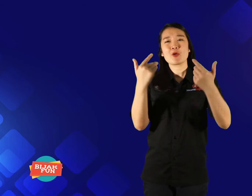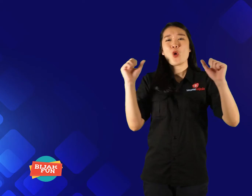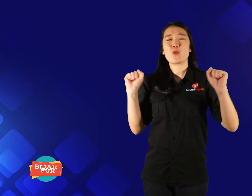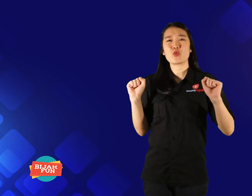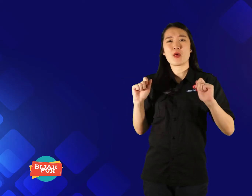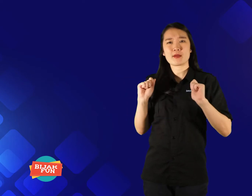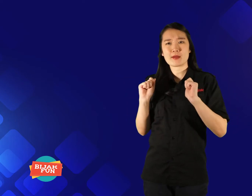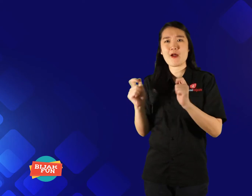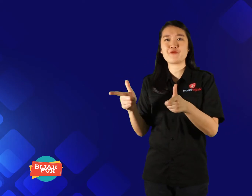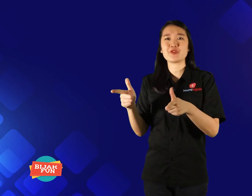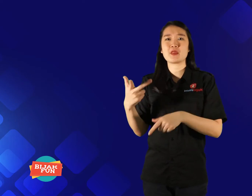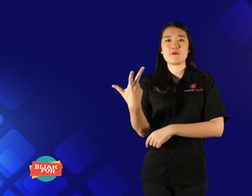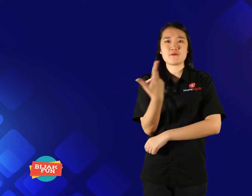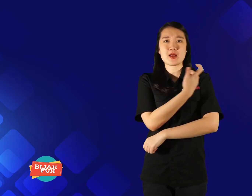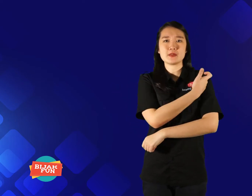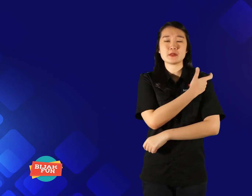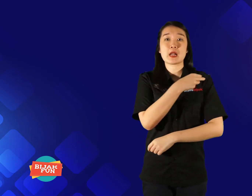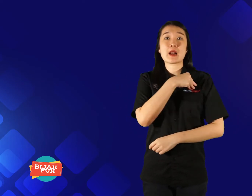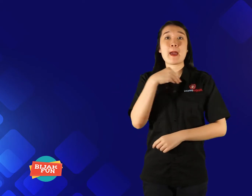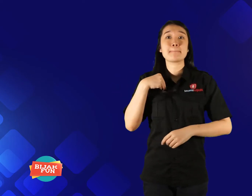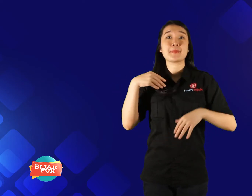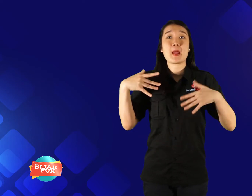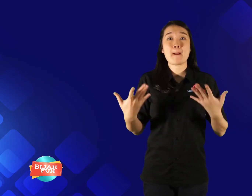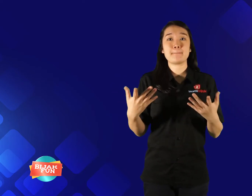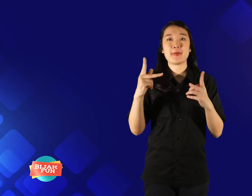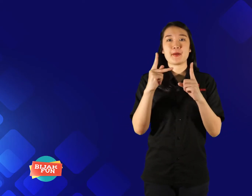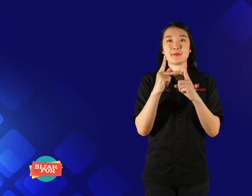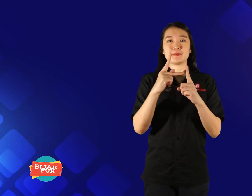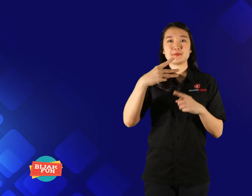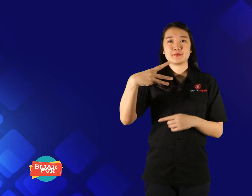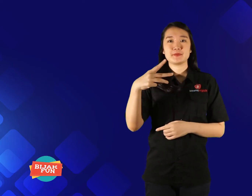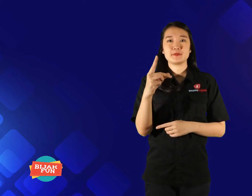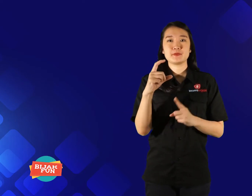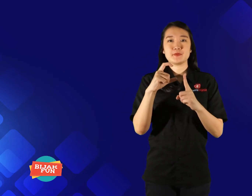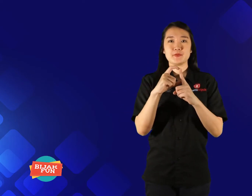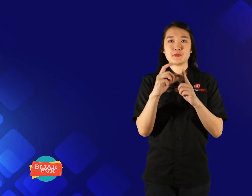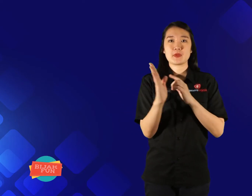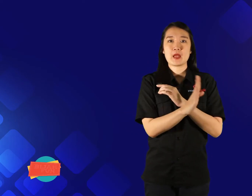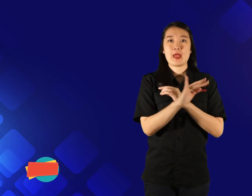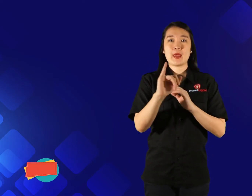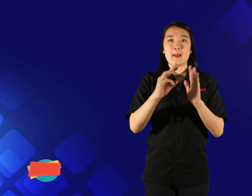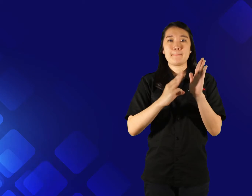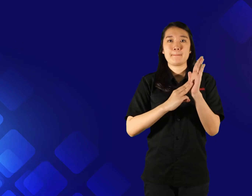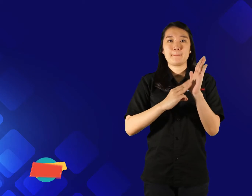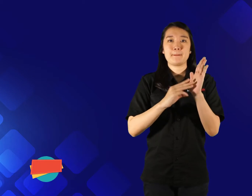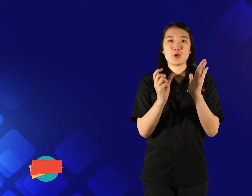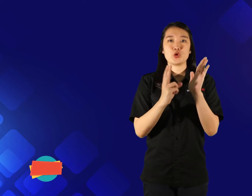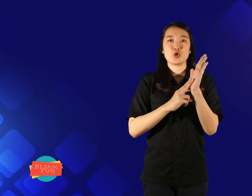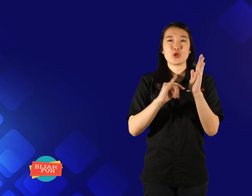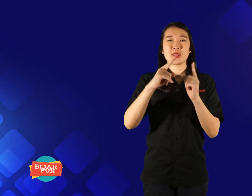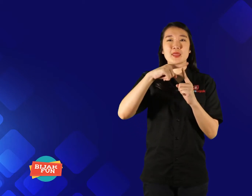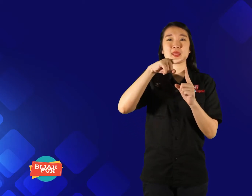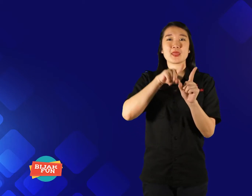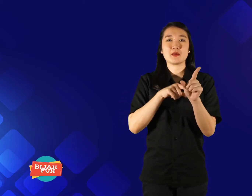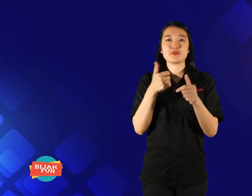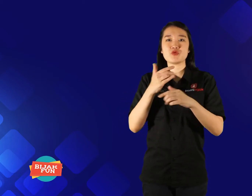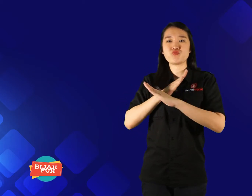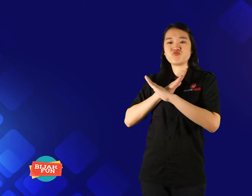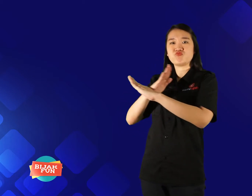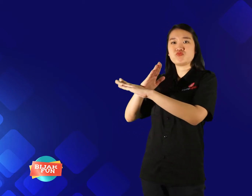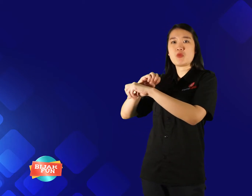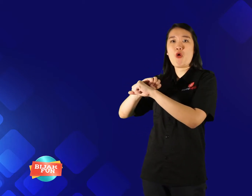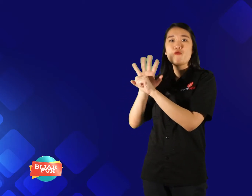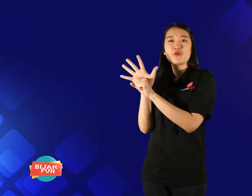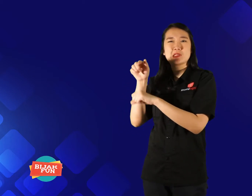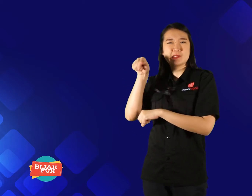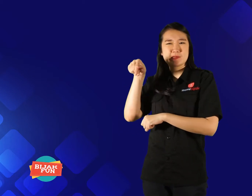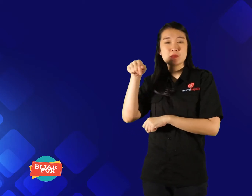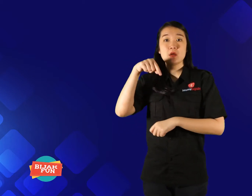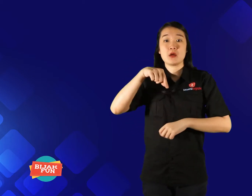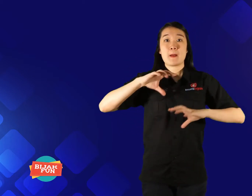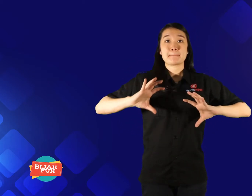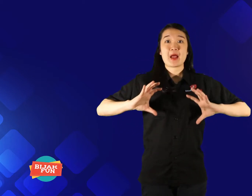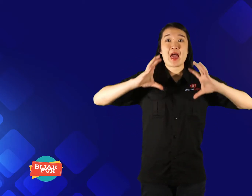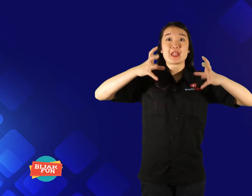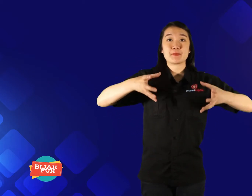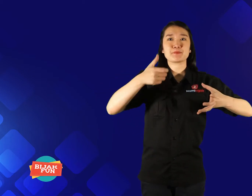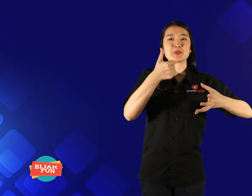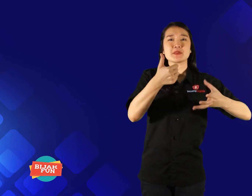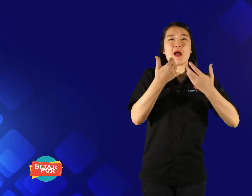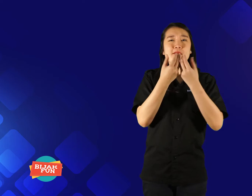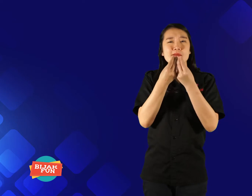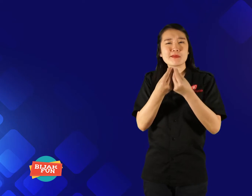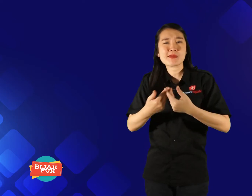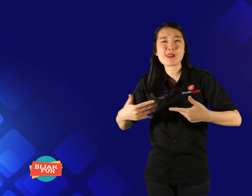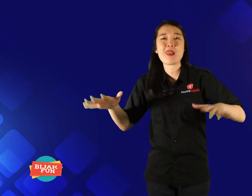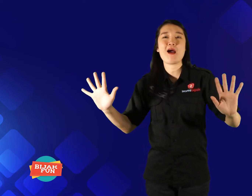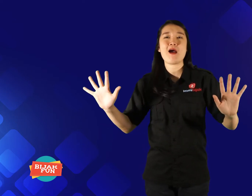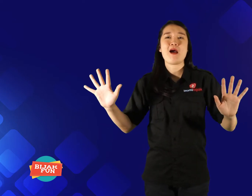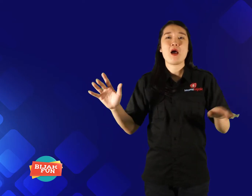Let's hunt for the formation of herd immunity To prevent covid, pandemic can disappear.